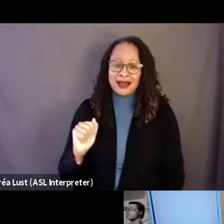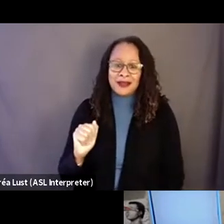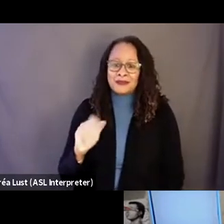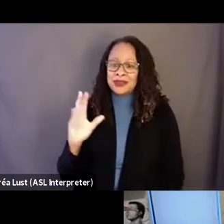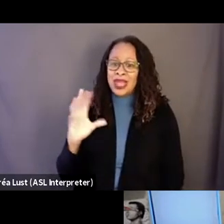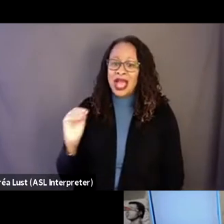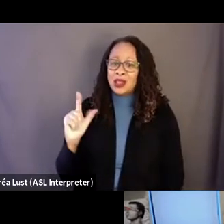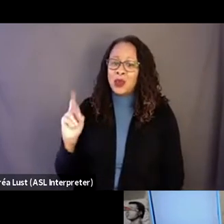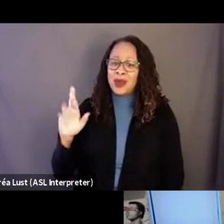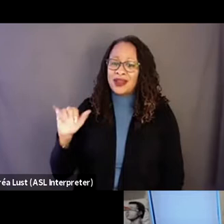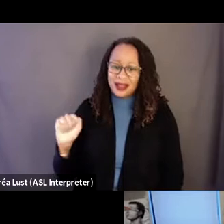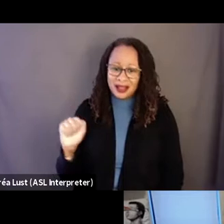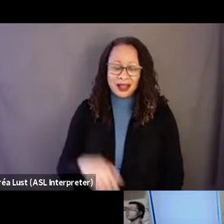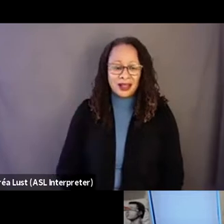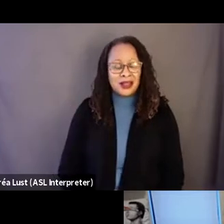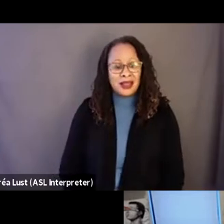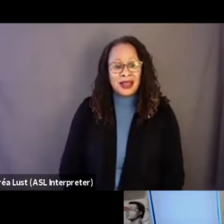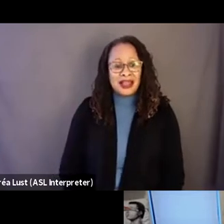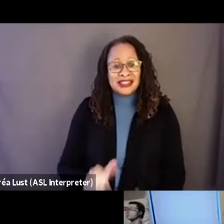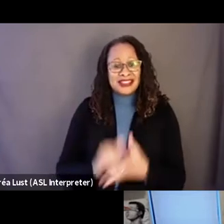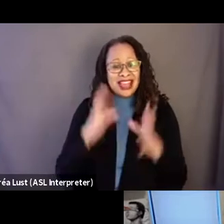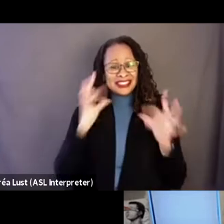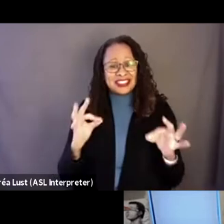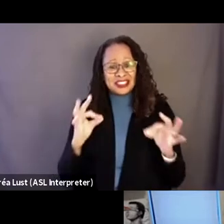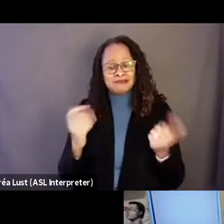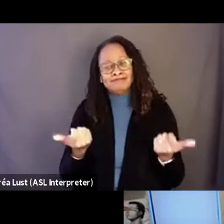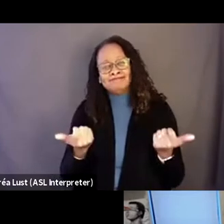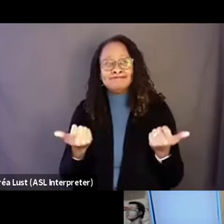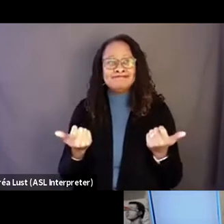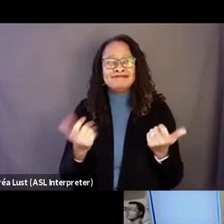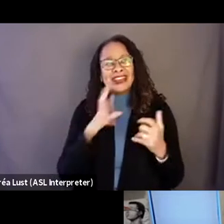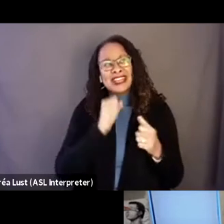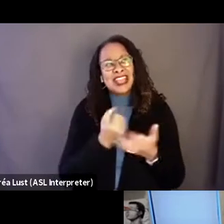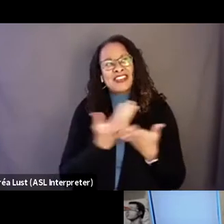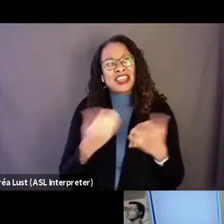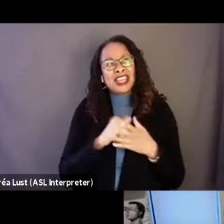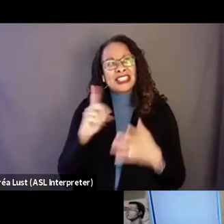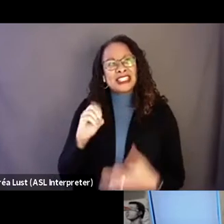just, was that intentional? I guess everything in the documentary is intentional,